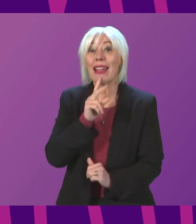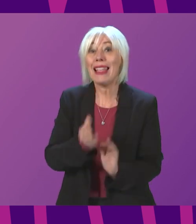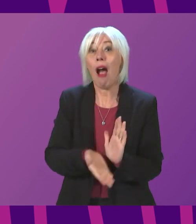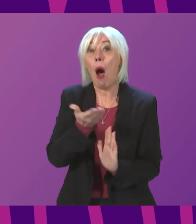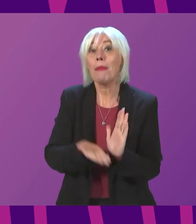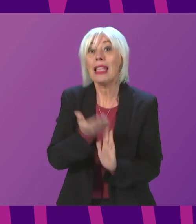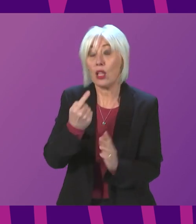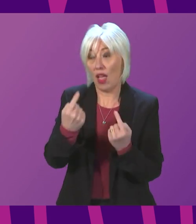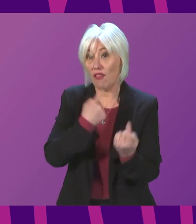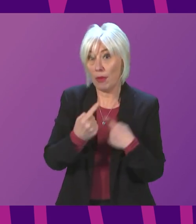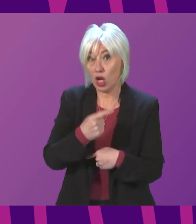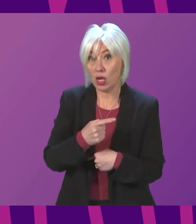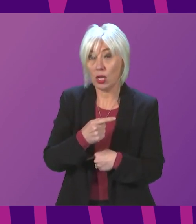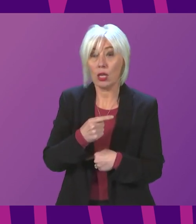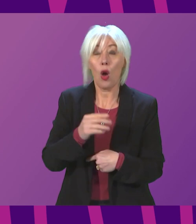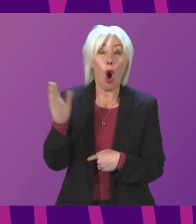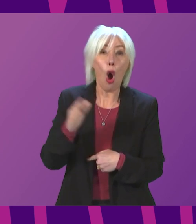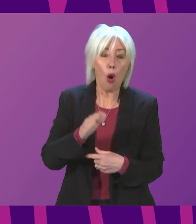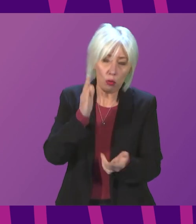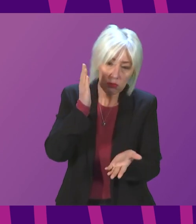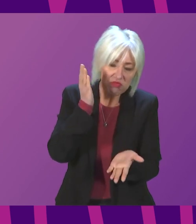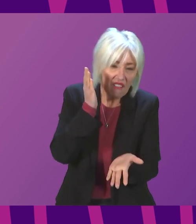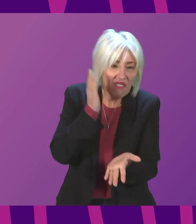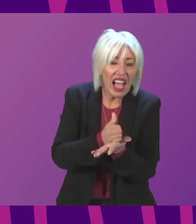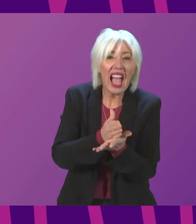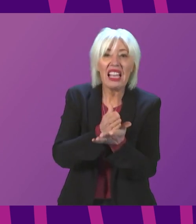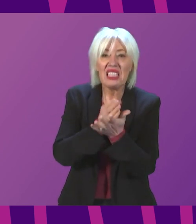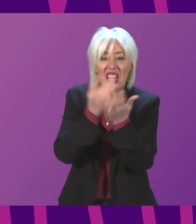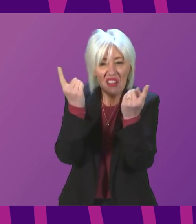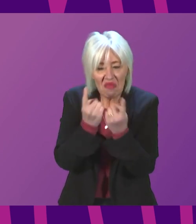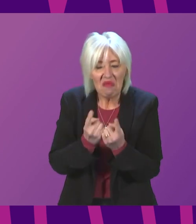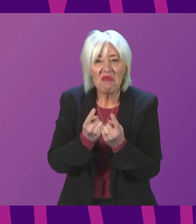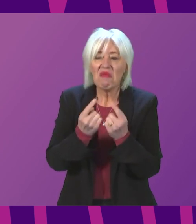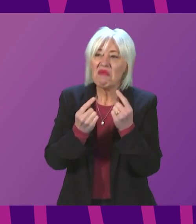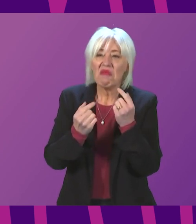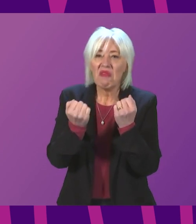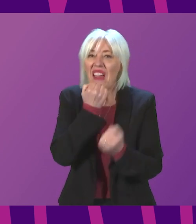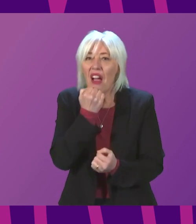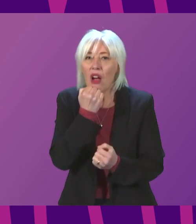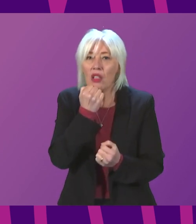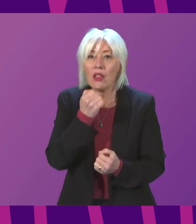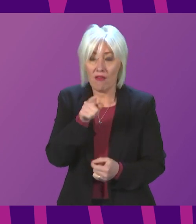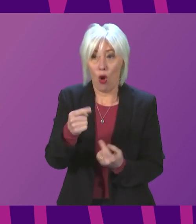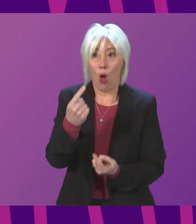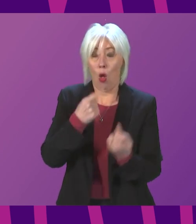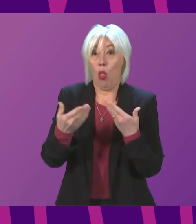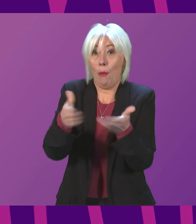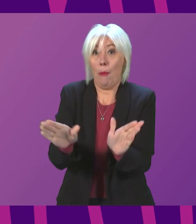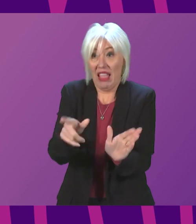include all the facts and figures that we have been calling for and which the public need?